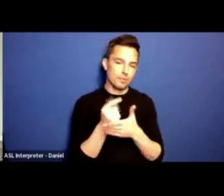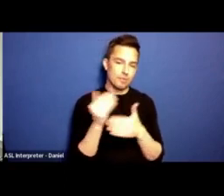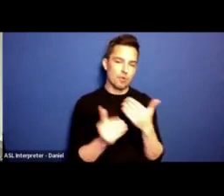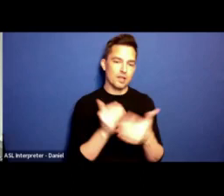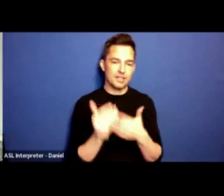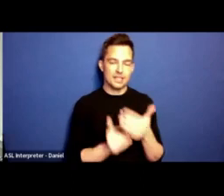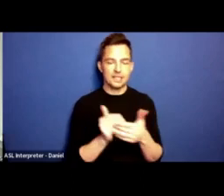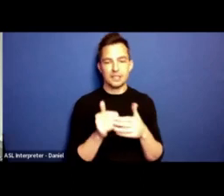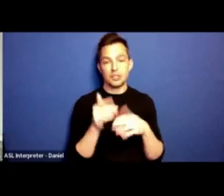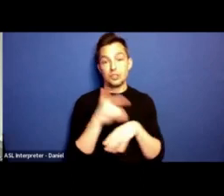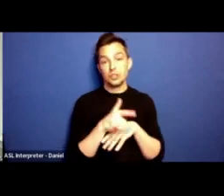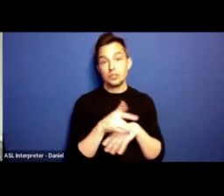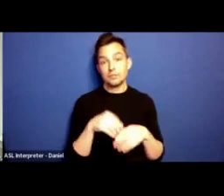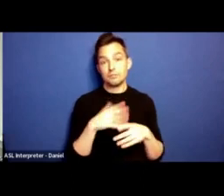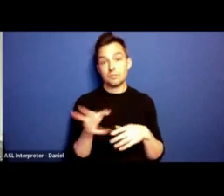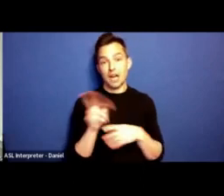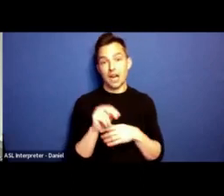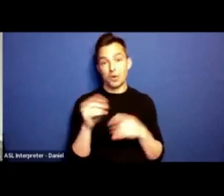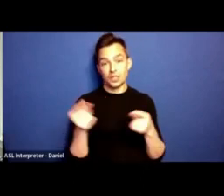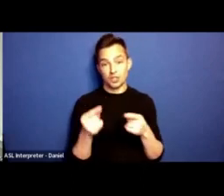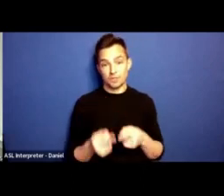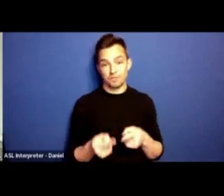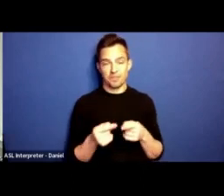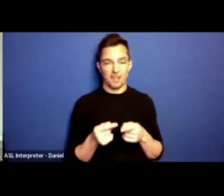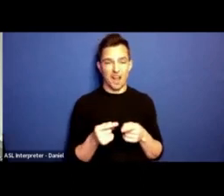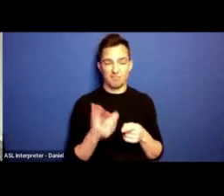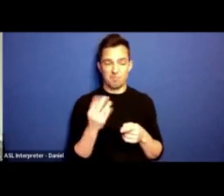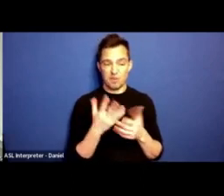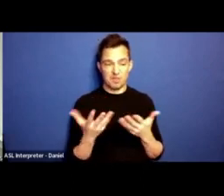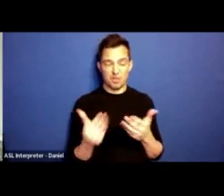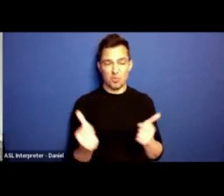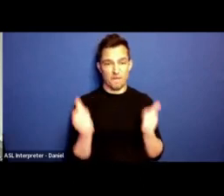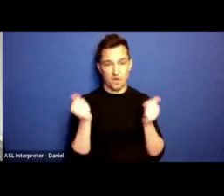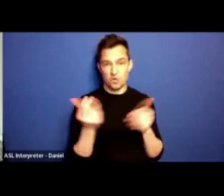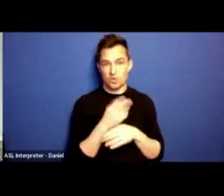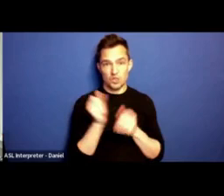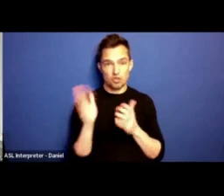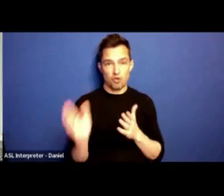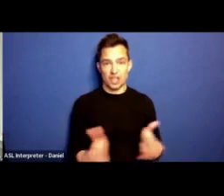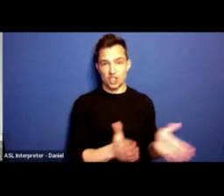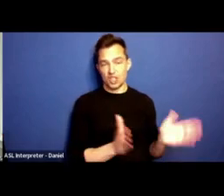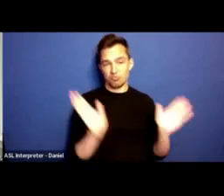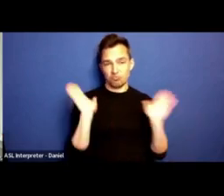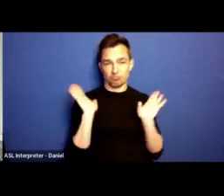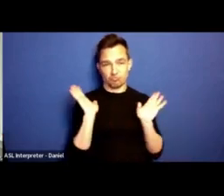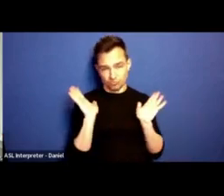early on in my own injury. I pretty much refused to use strategies. I was going to do things the way I've always done